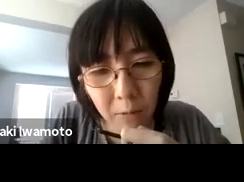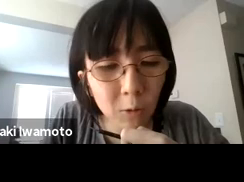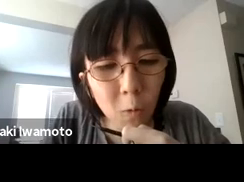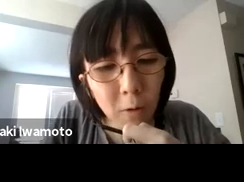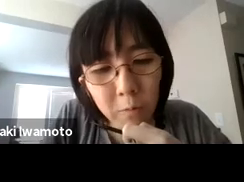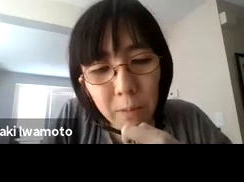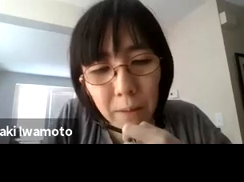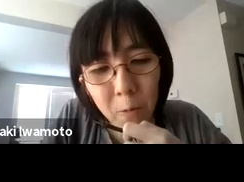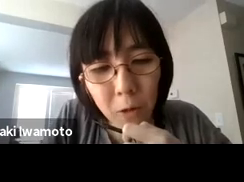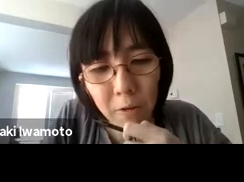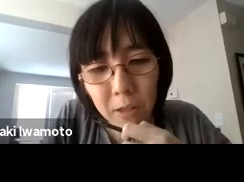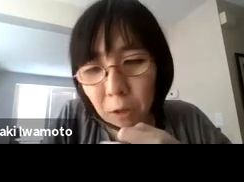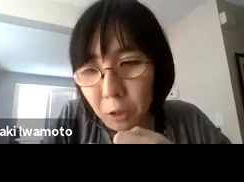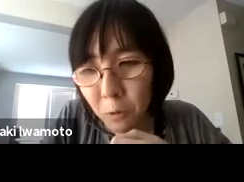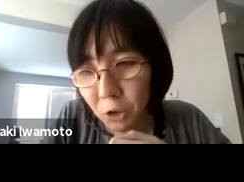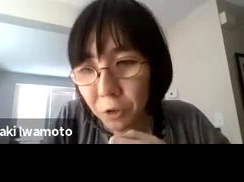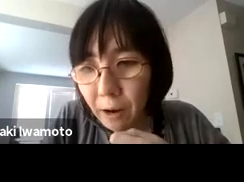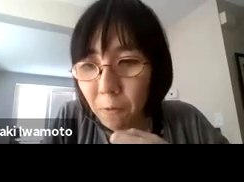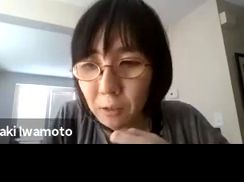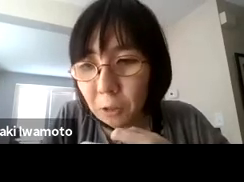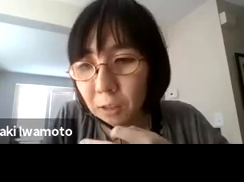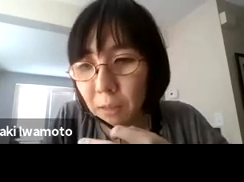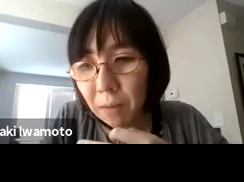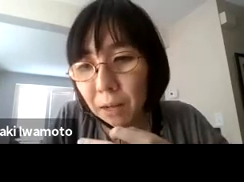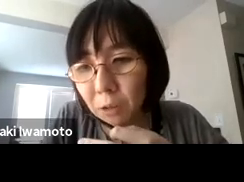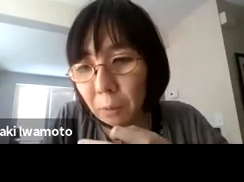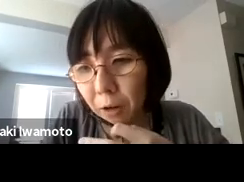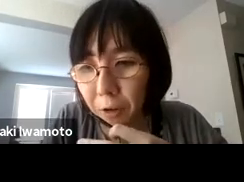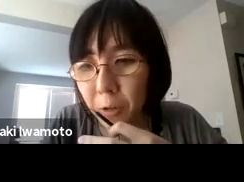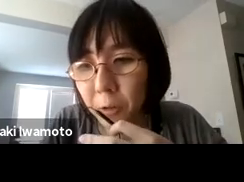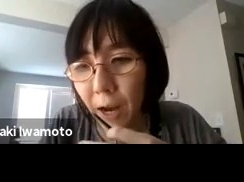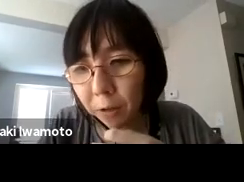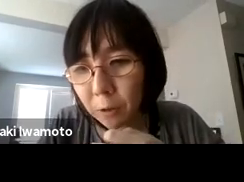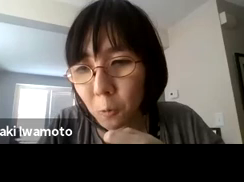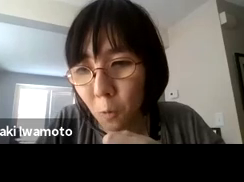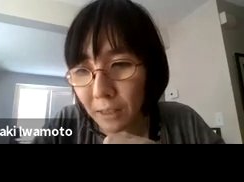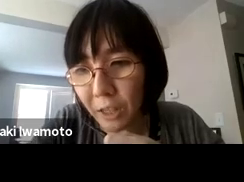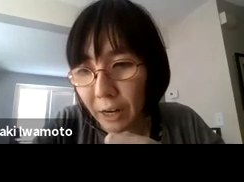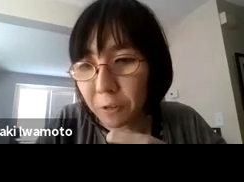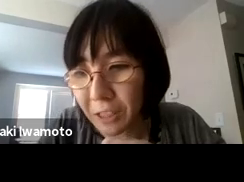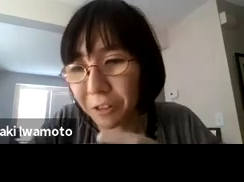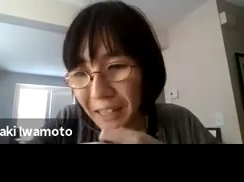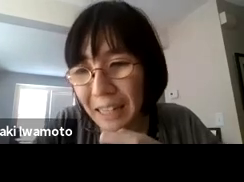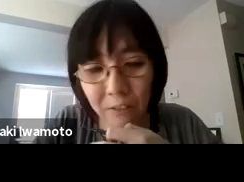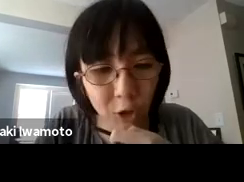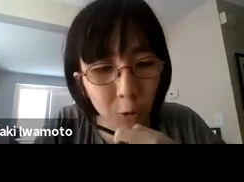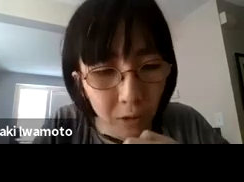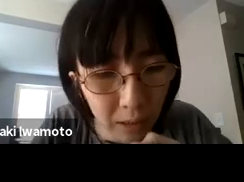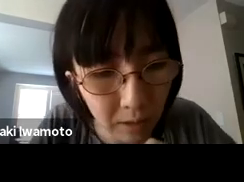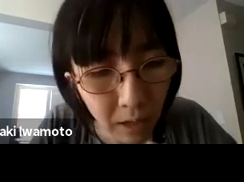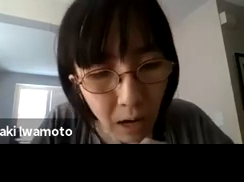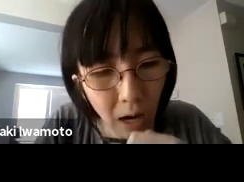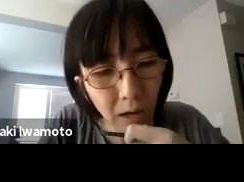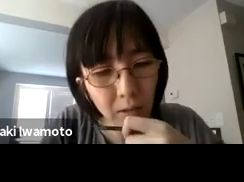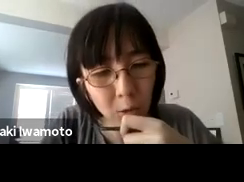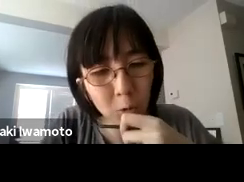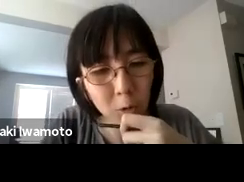And those or we might be working with multiple children now. So it's, it might be a little bit hard to keep up with one child so you know like individuals needs.